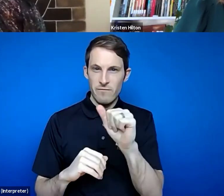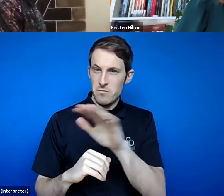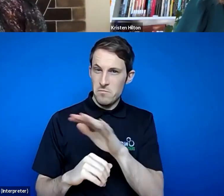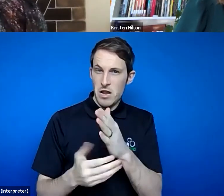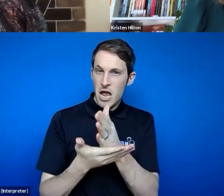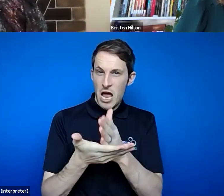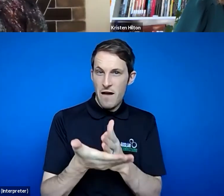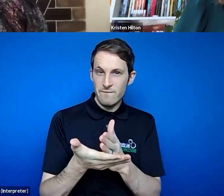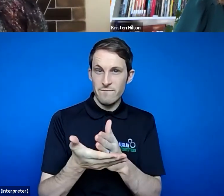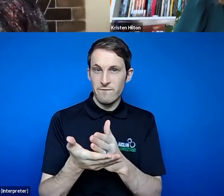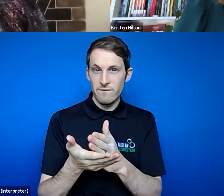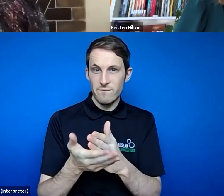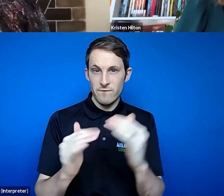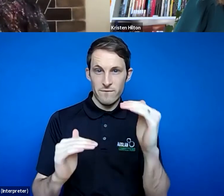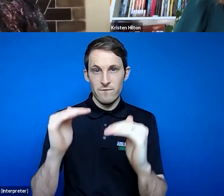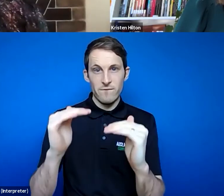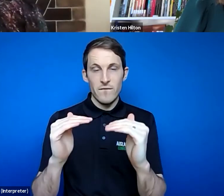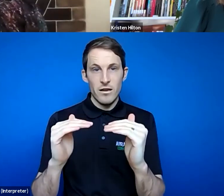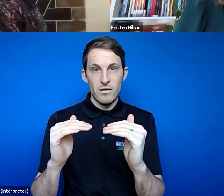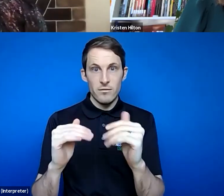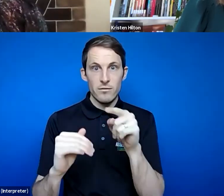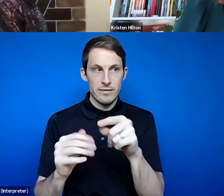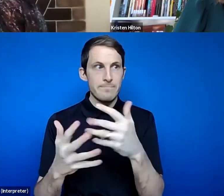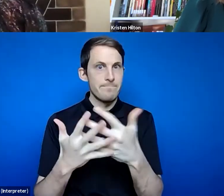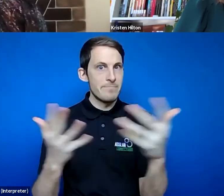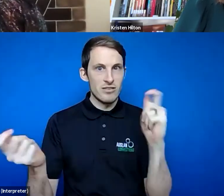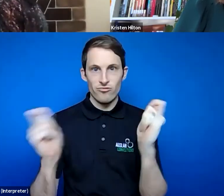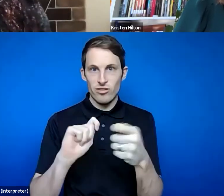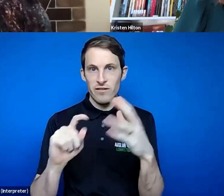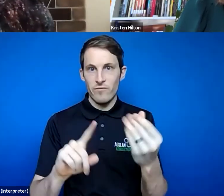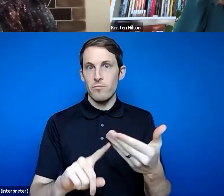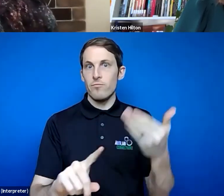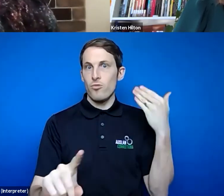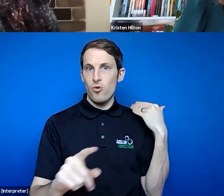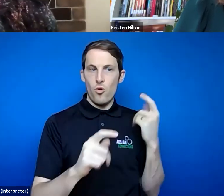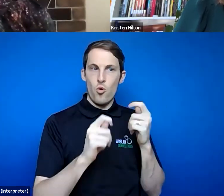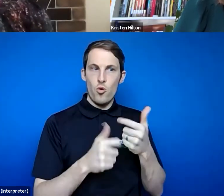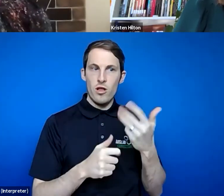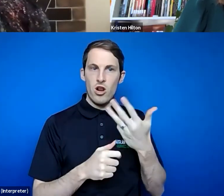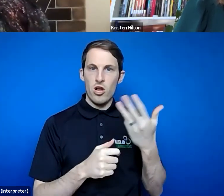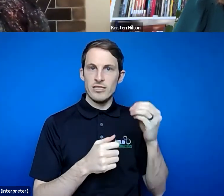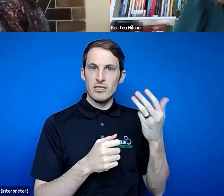is a sea change from where we were in the early 1990s when at the time the number of